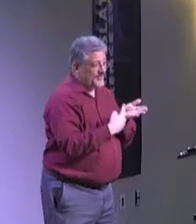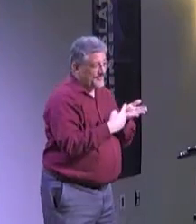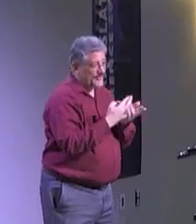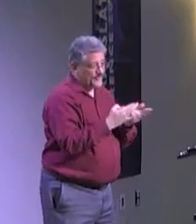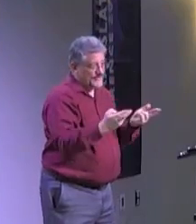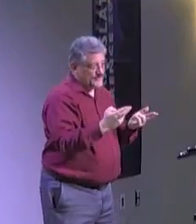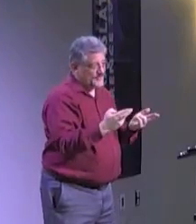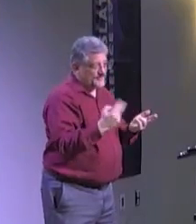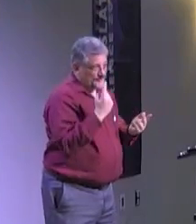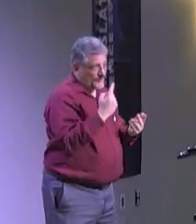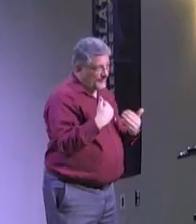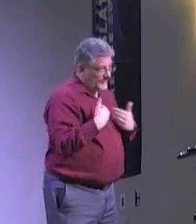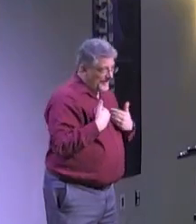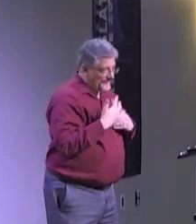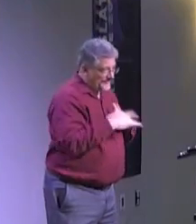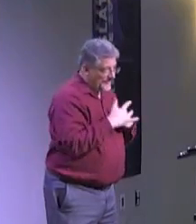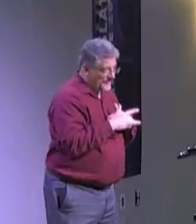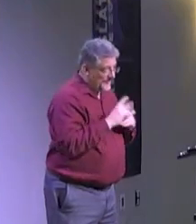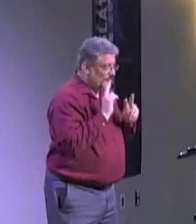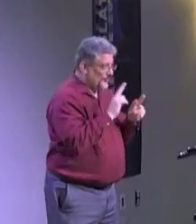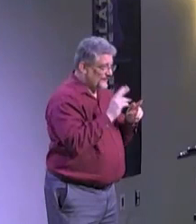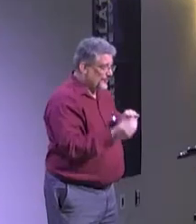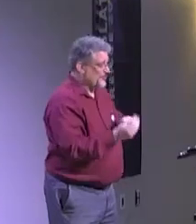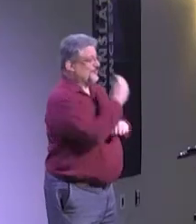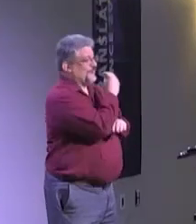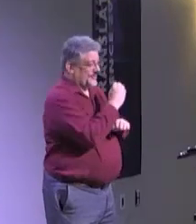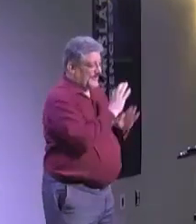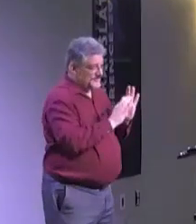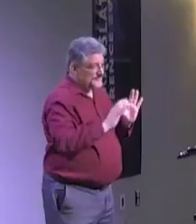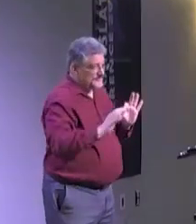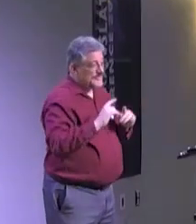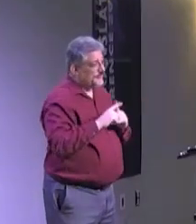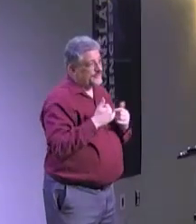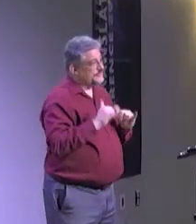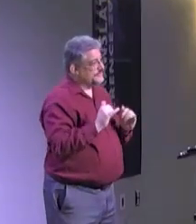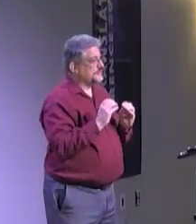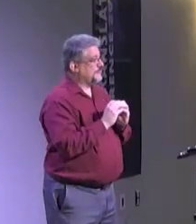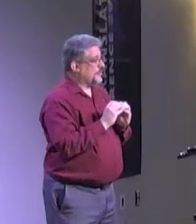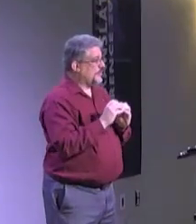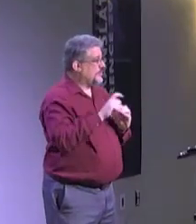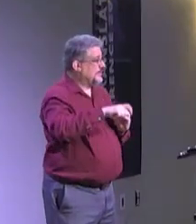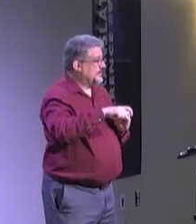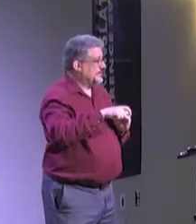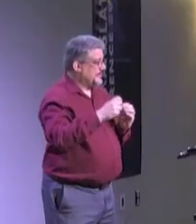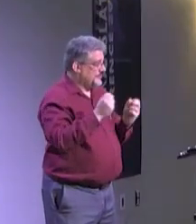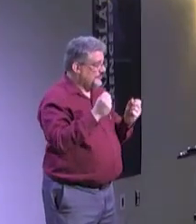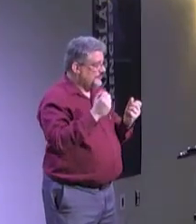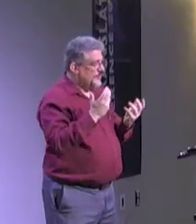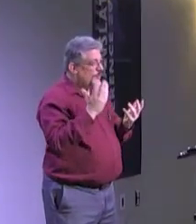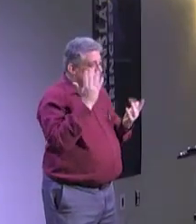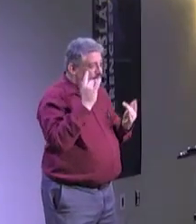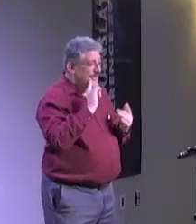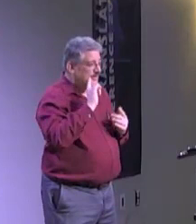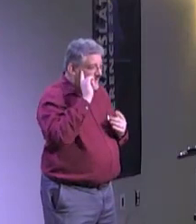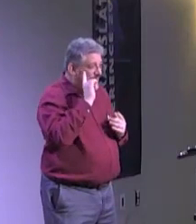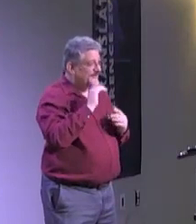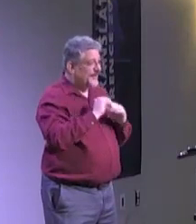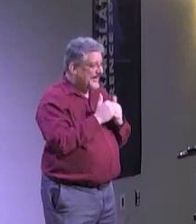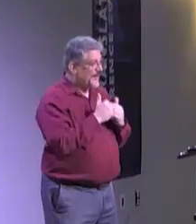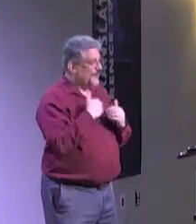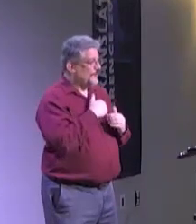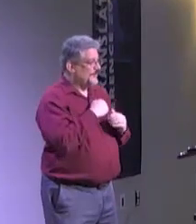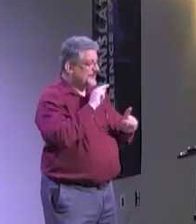And actually, the presentation immediately following mine in this room will be about that. How do we increase the availability of sign language resources for depth teams?